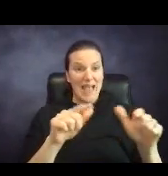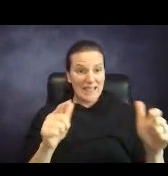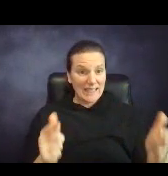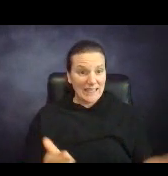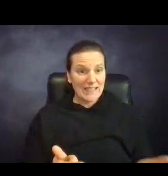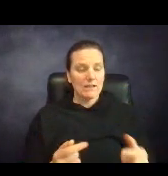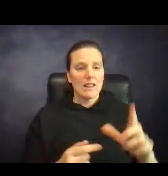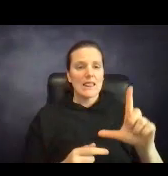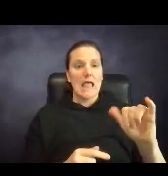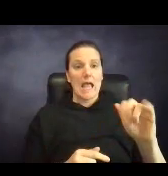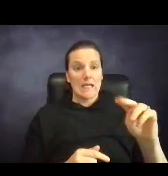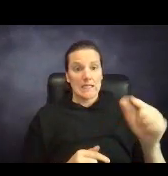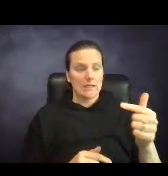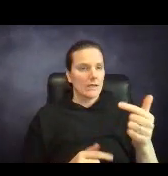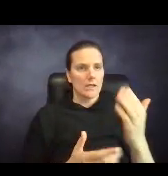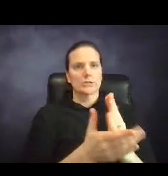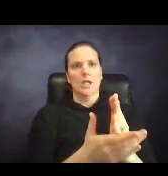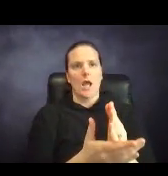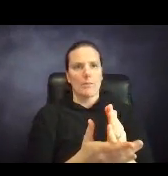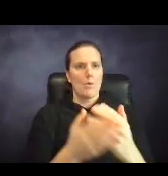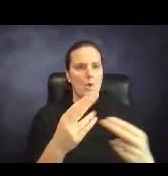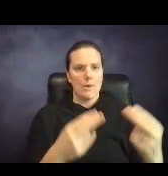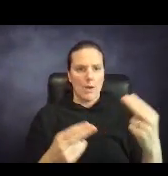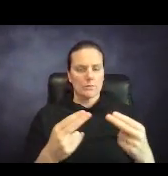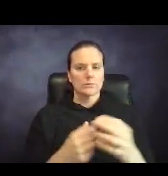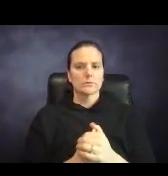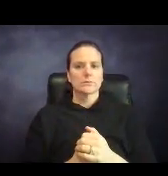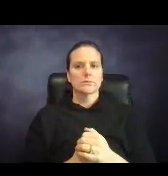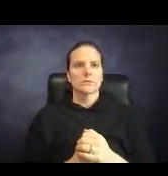And so we saw, this is where we saw osteoporosis, boom,